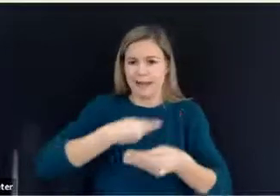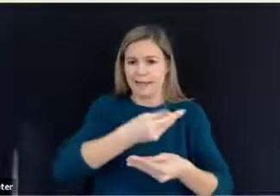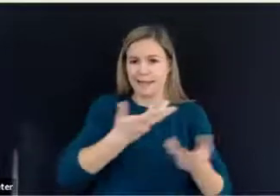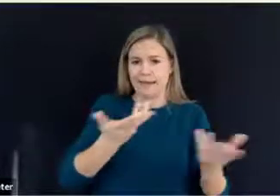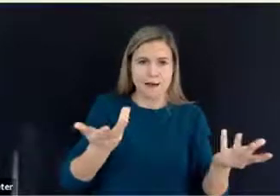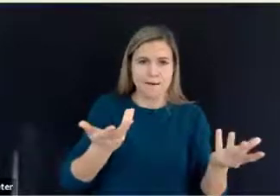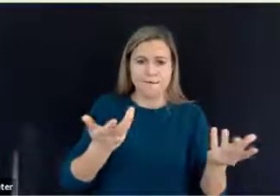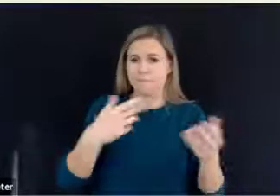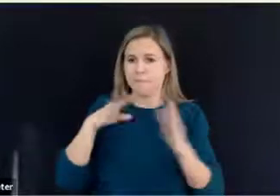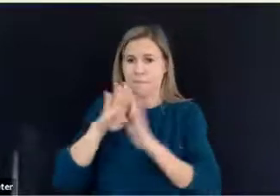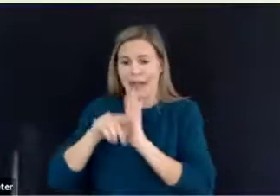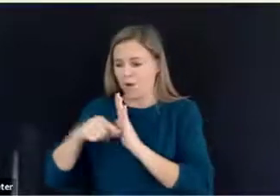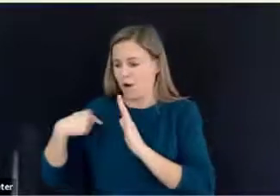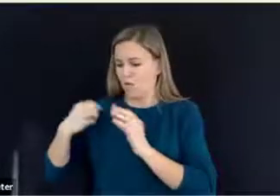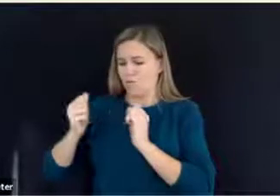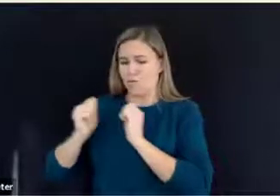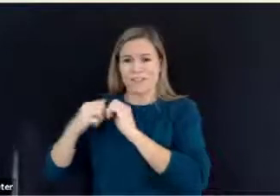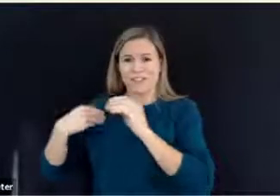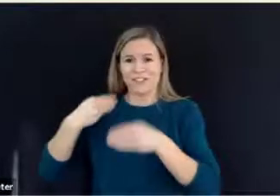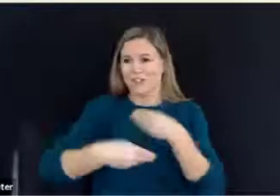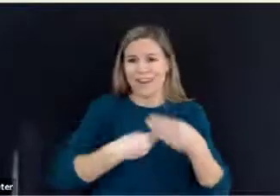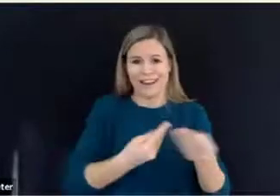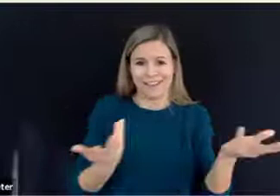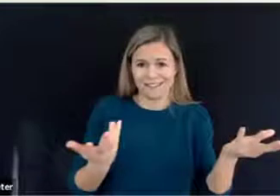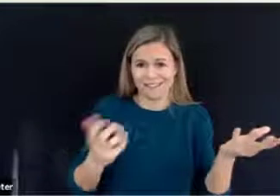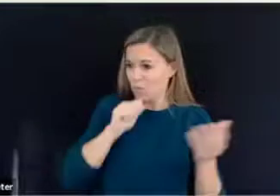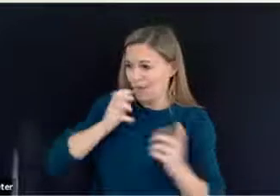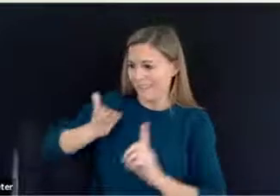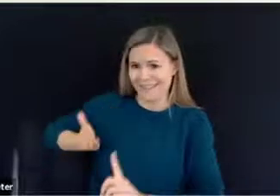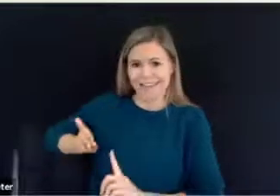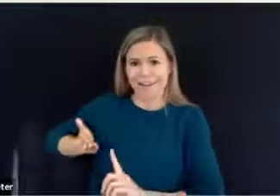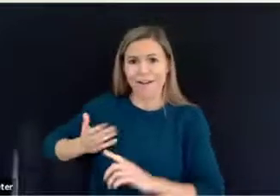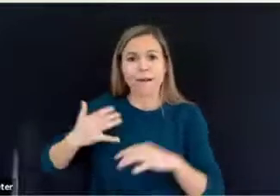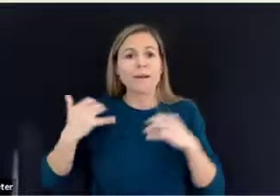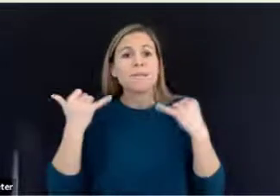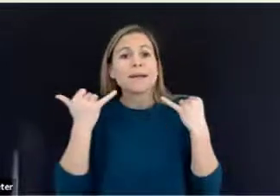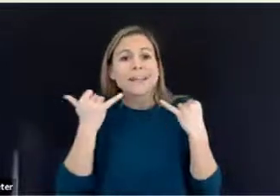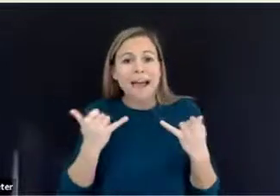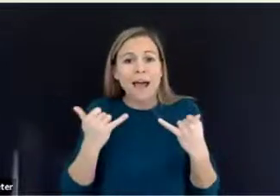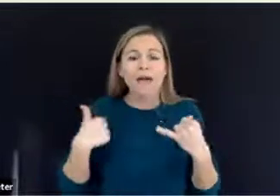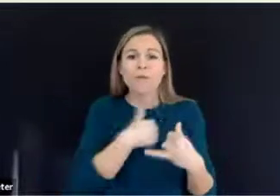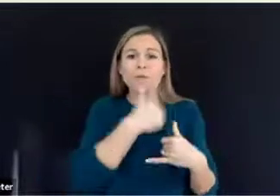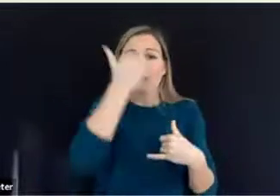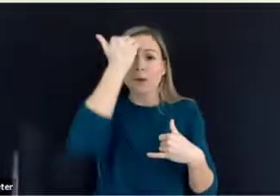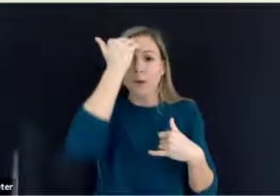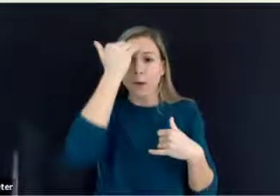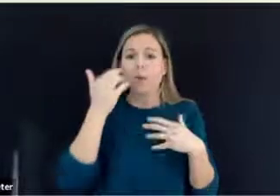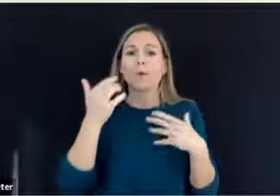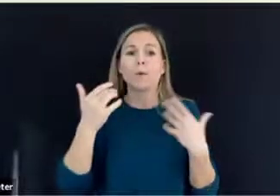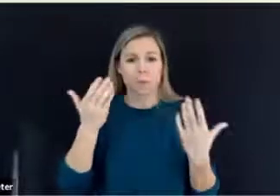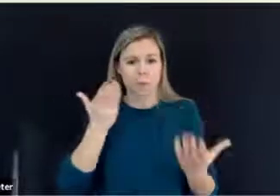background for that now we know have a peroxisomal background,